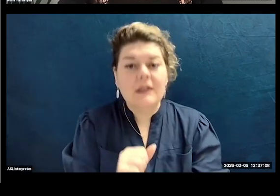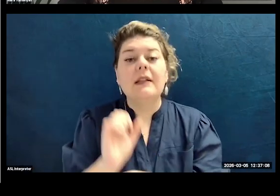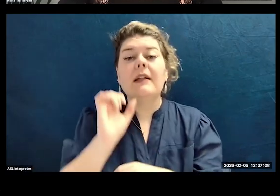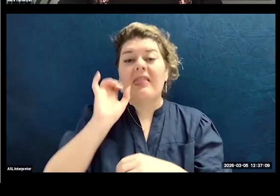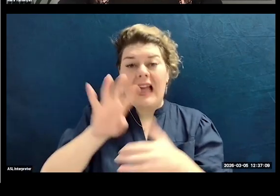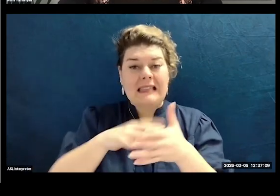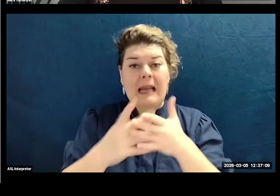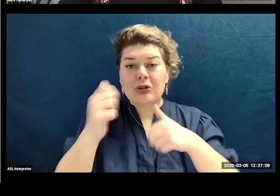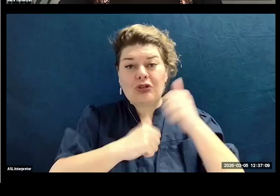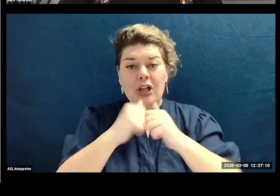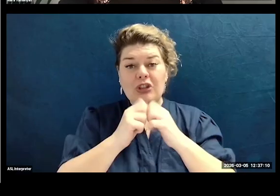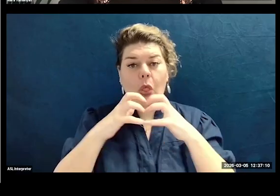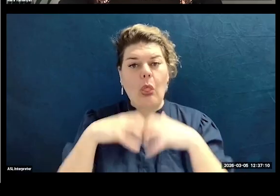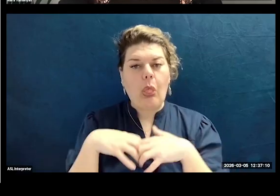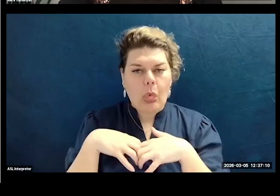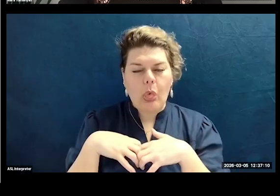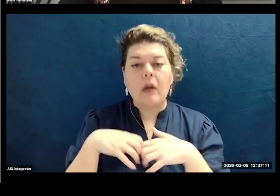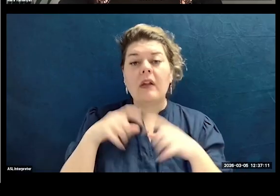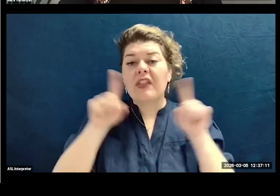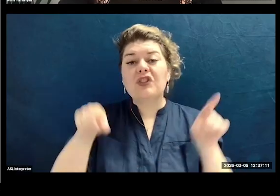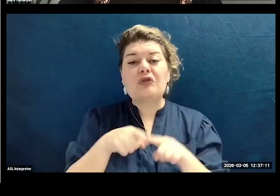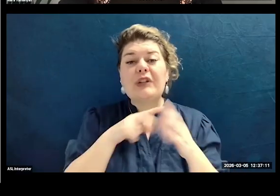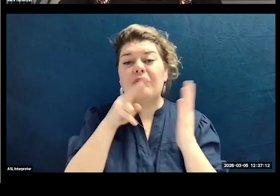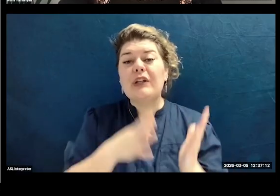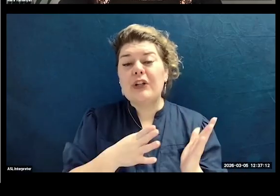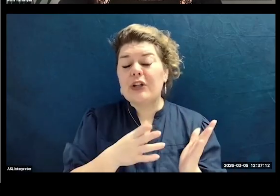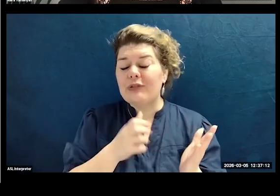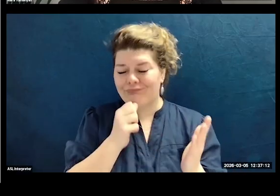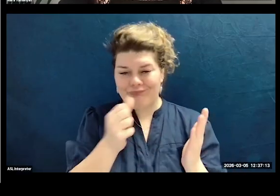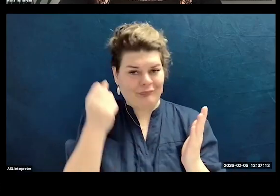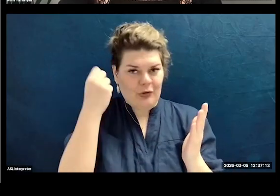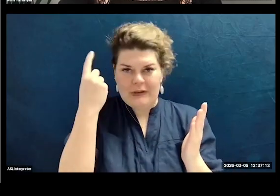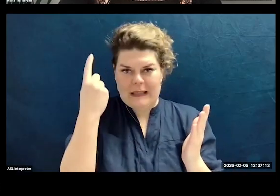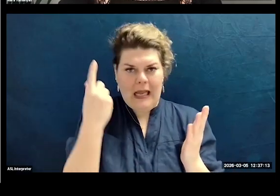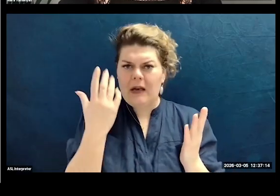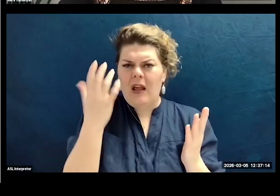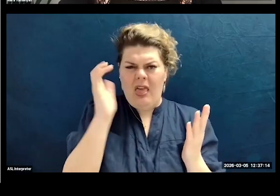and it can make harder for screen readers to understand relationship between data points.